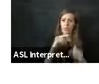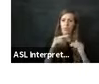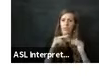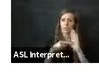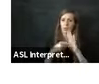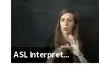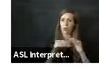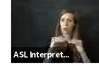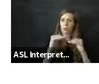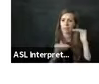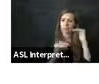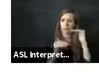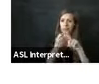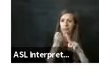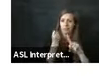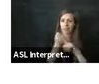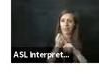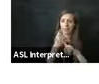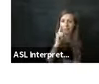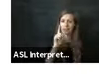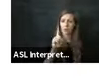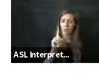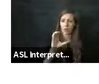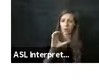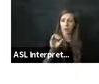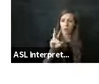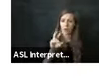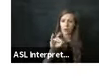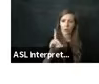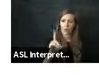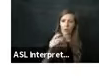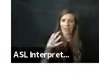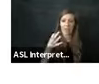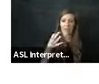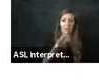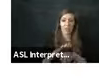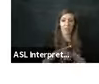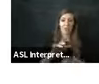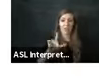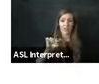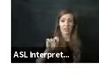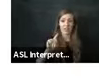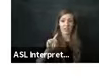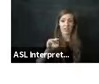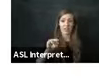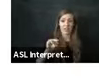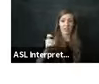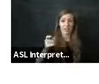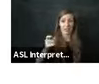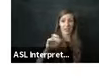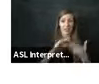impact that Kobe 19 has had on the Latinx community in Sonoma County